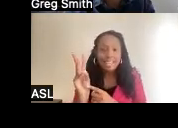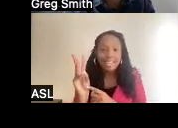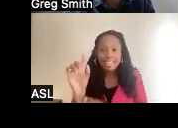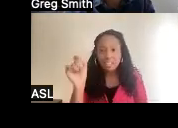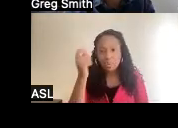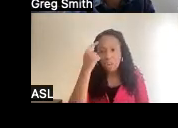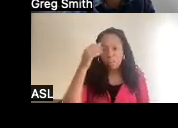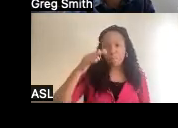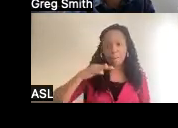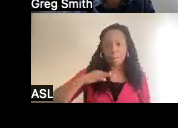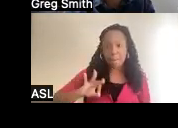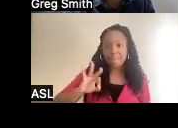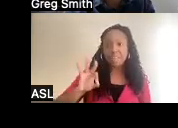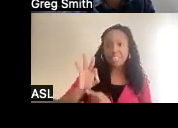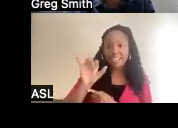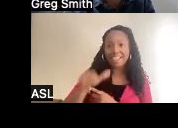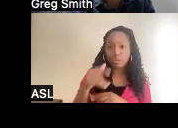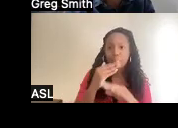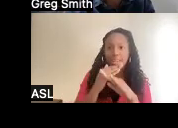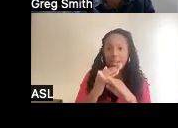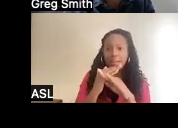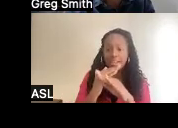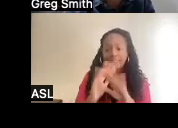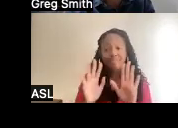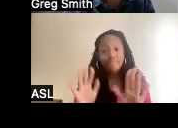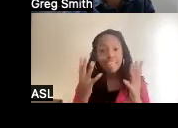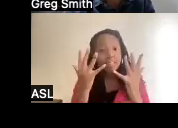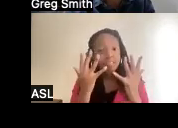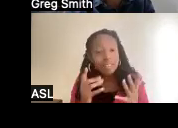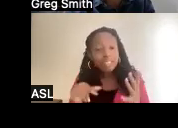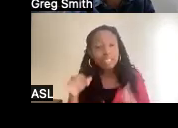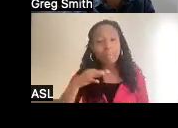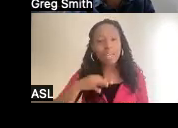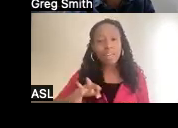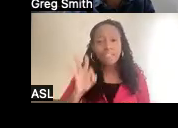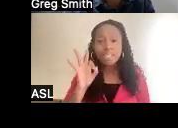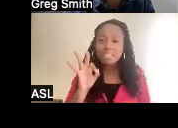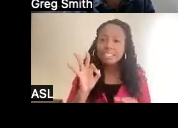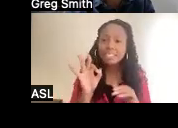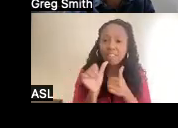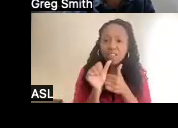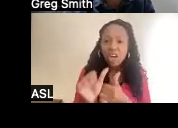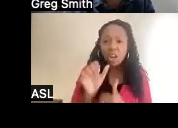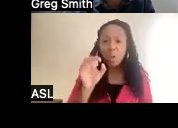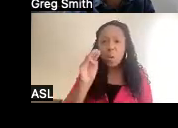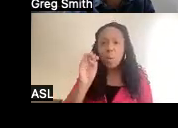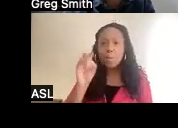and that's what we need to protect unfortunately these benefits follow Medicaid rules meaning if